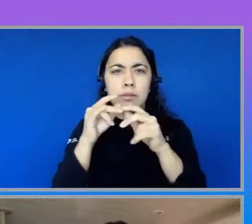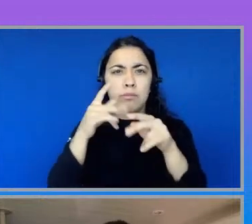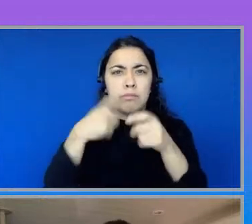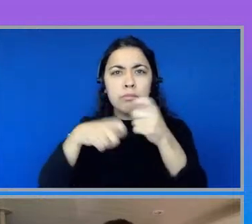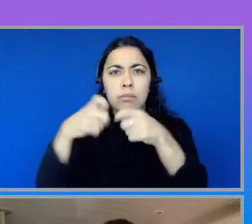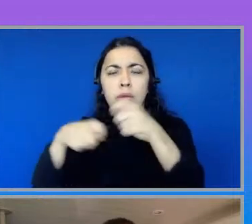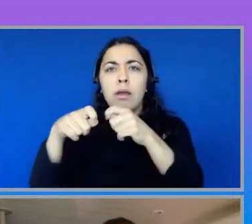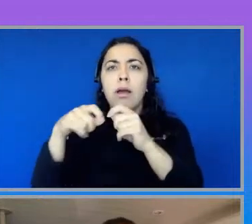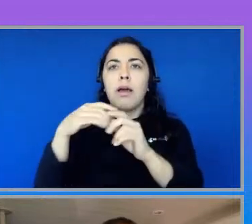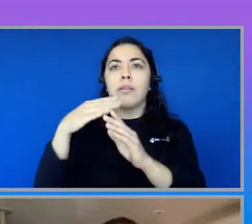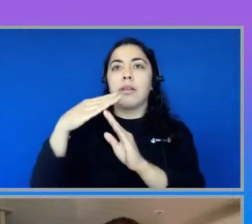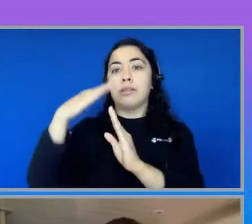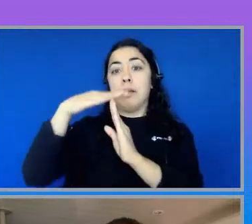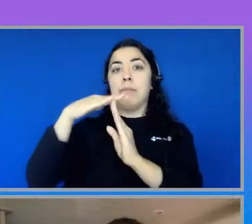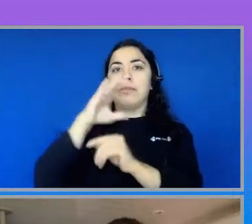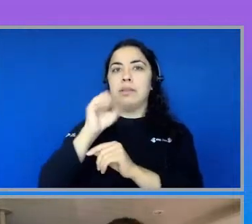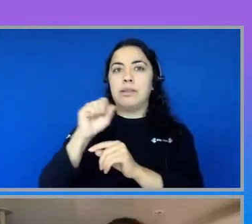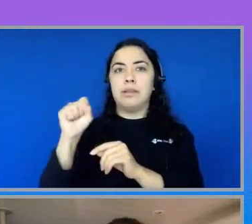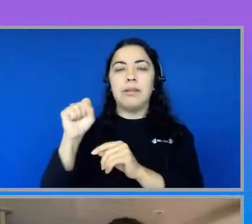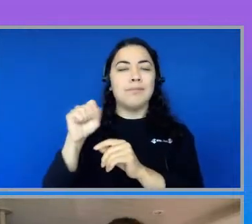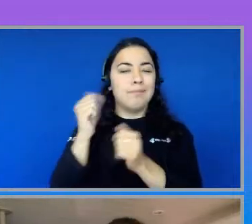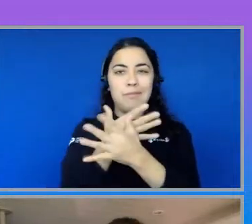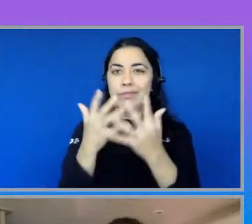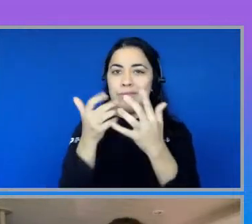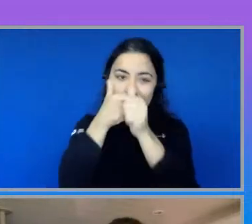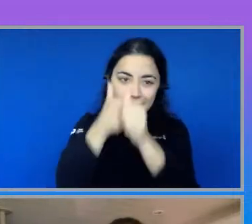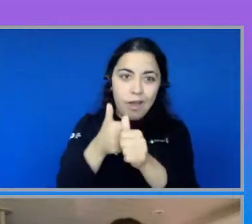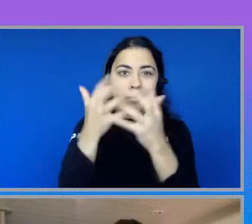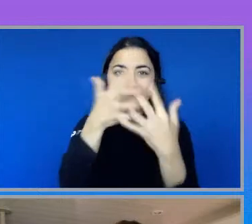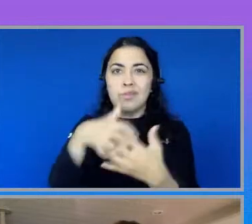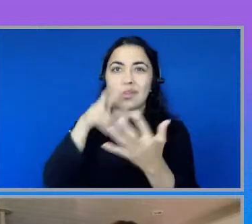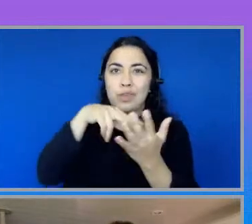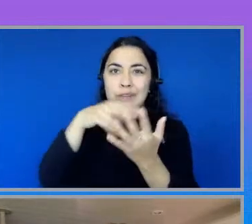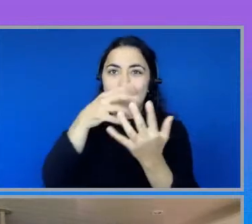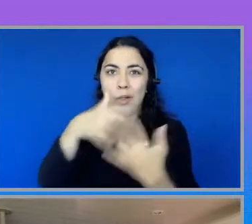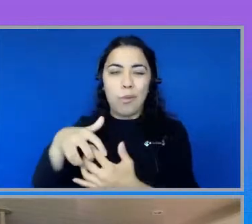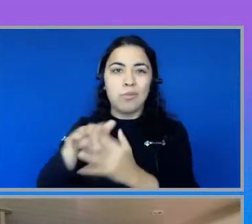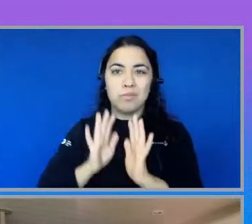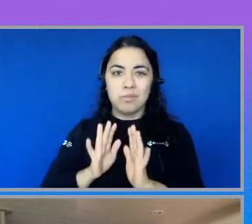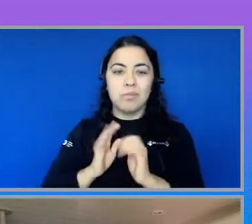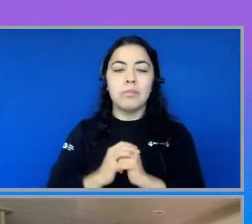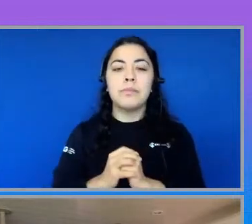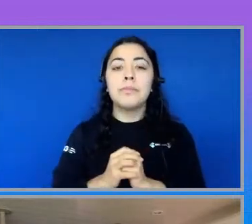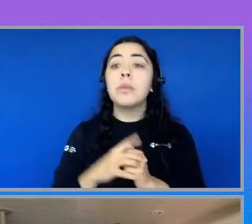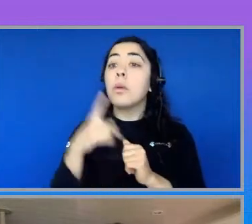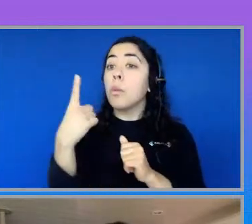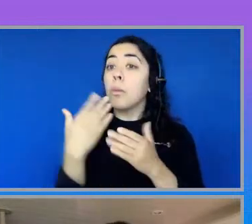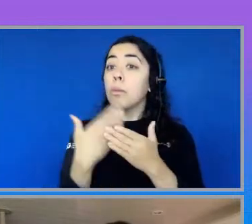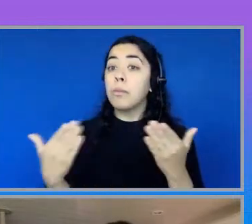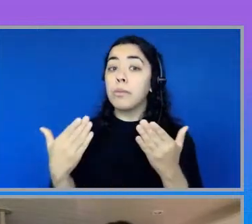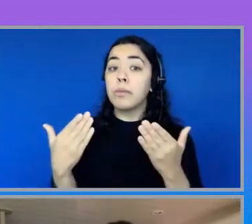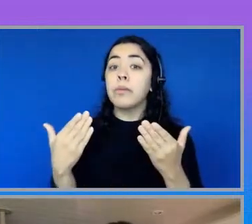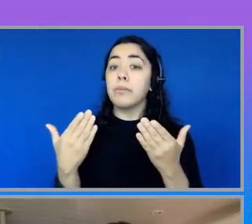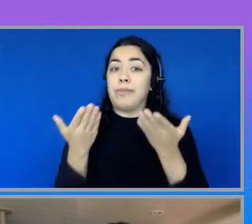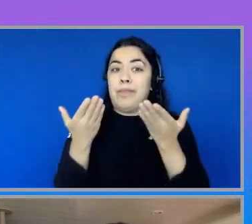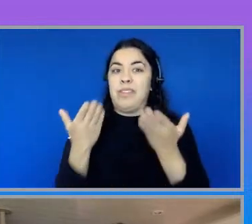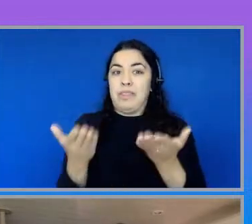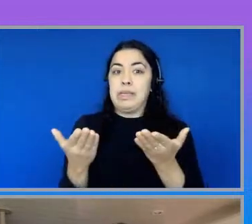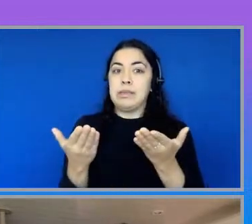and make everything follow reading flow. So one of the